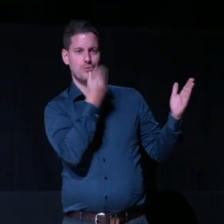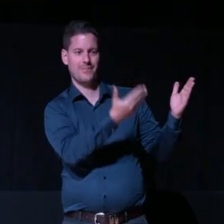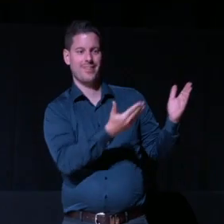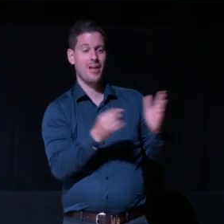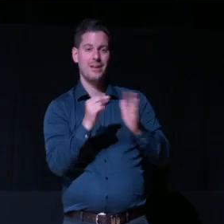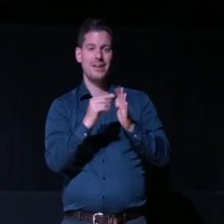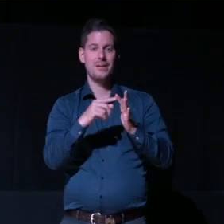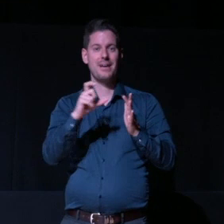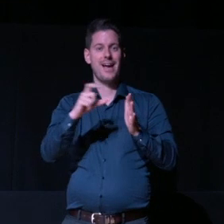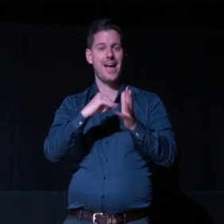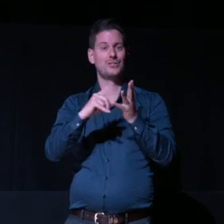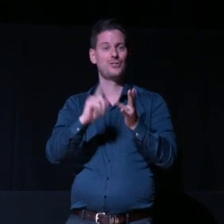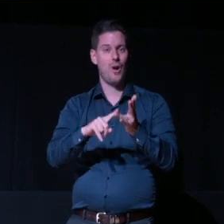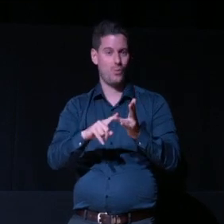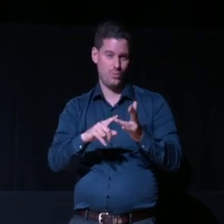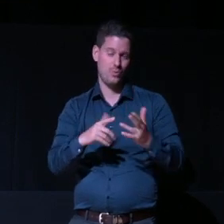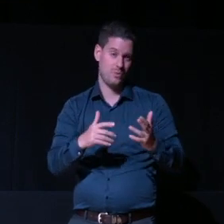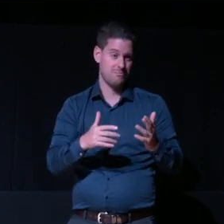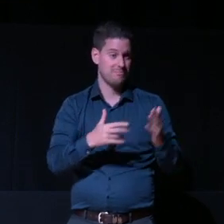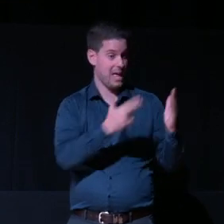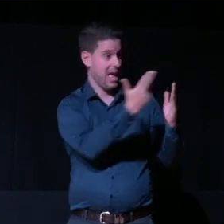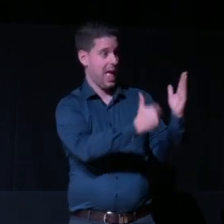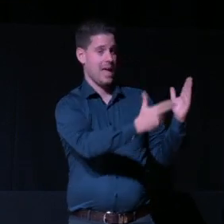earlier as one example of someone who many people